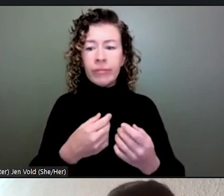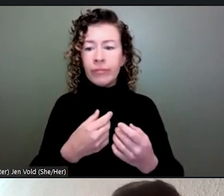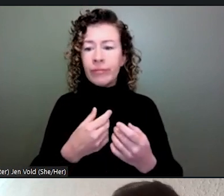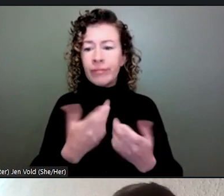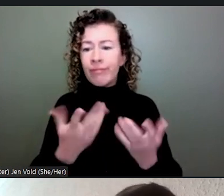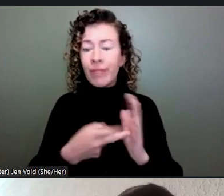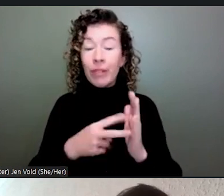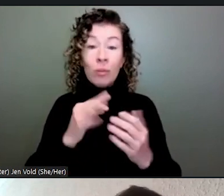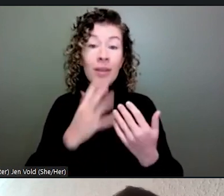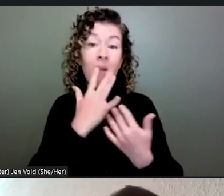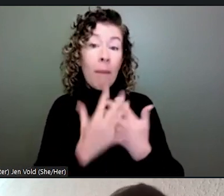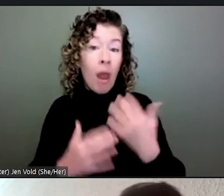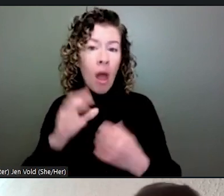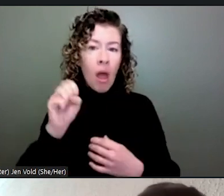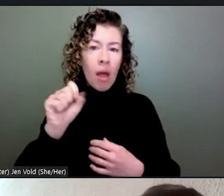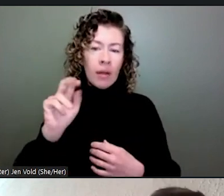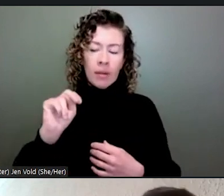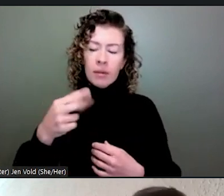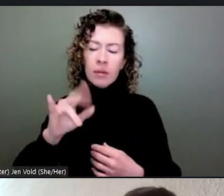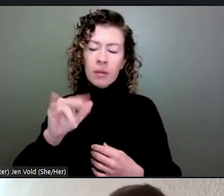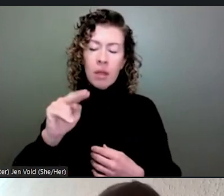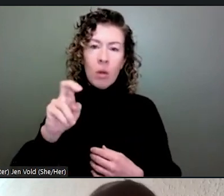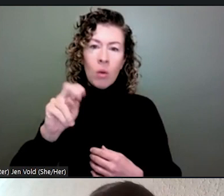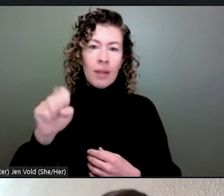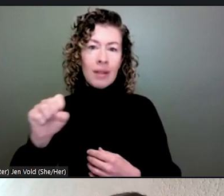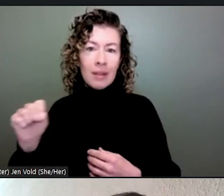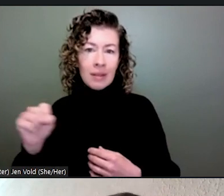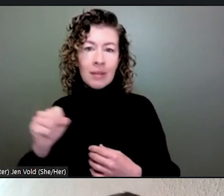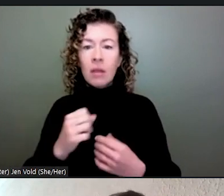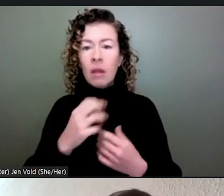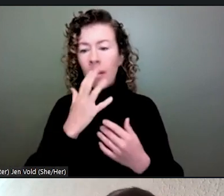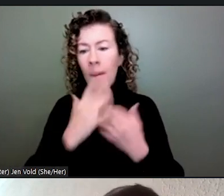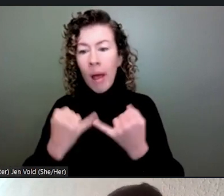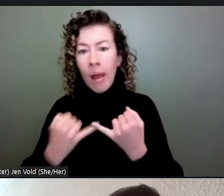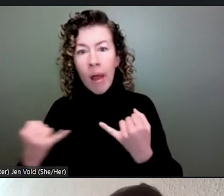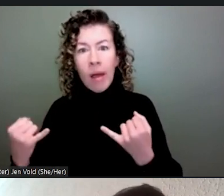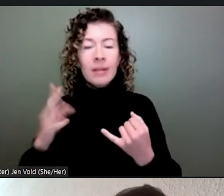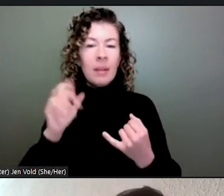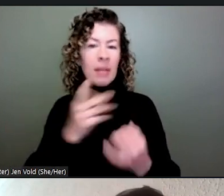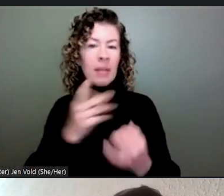blood--bloodlines and, Jus Terrace, you know, which means being a citizen of where you're born.